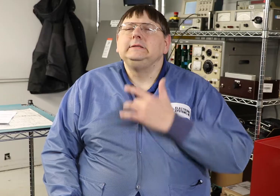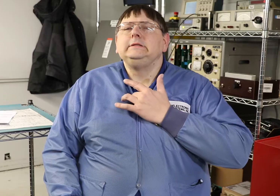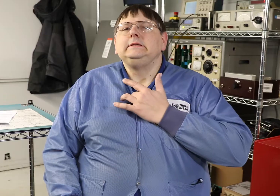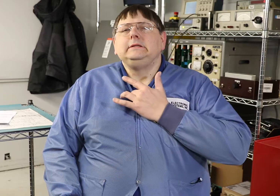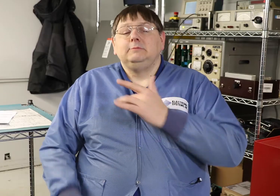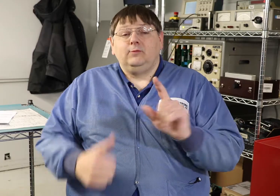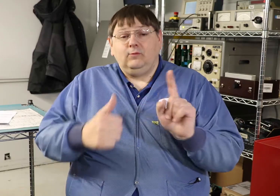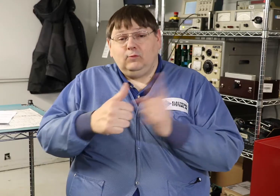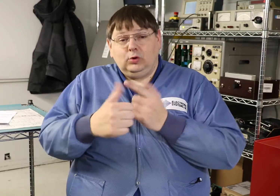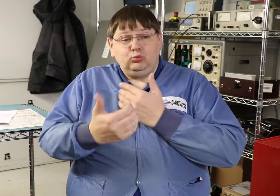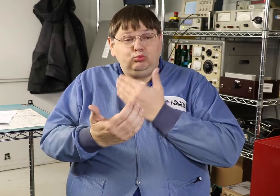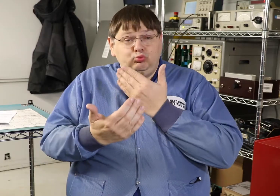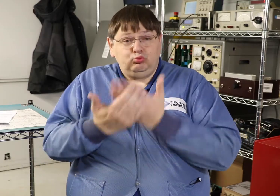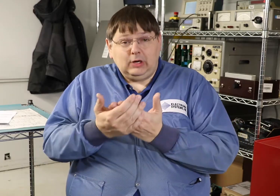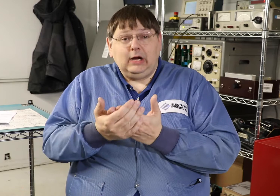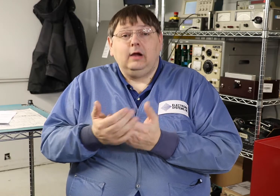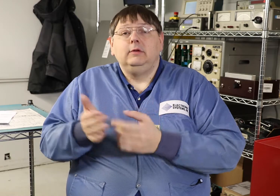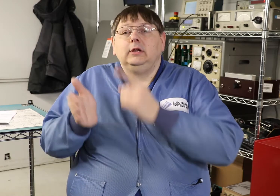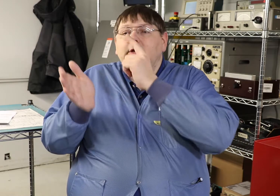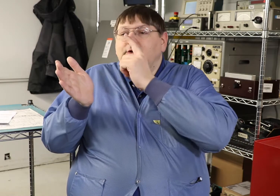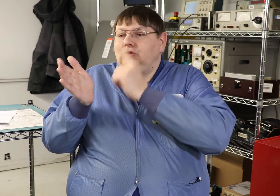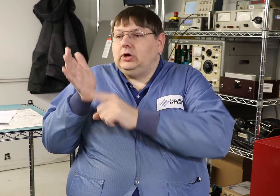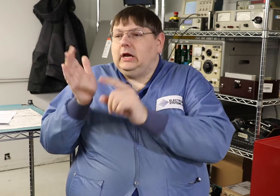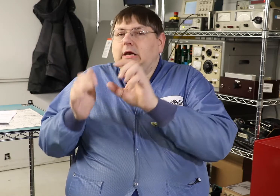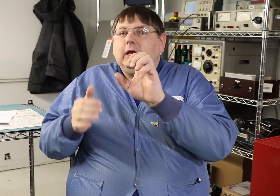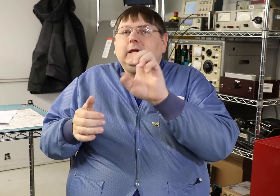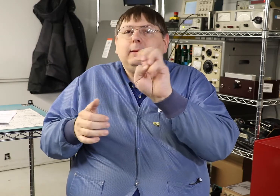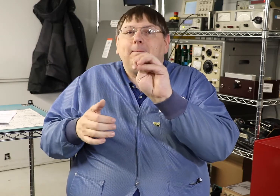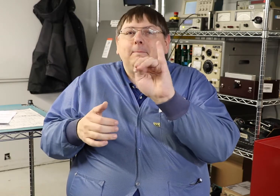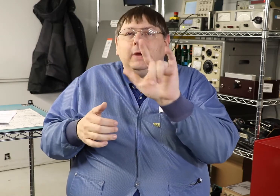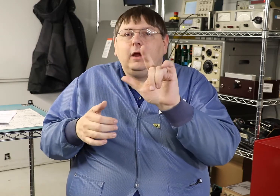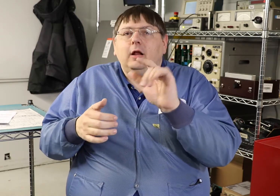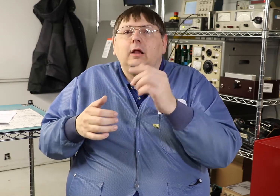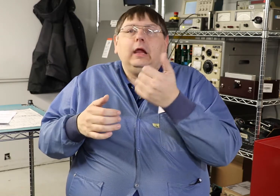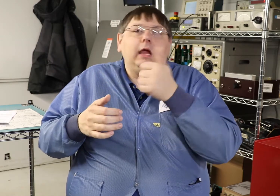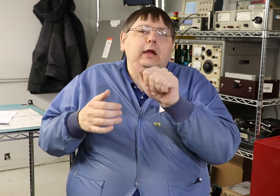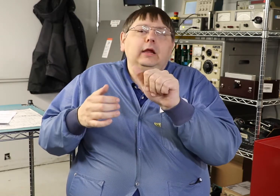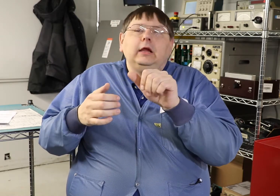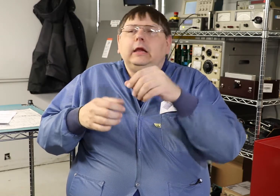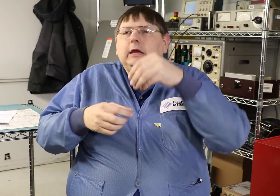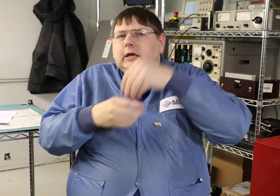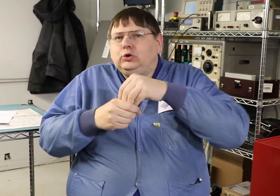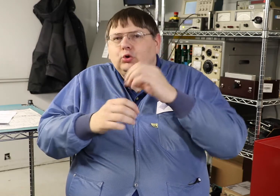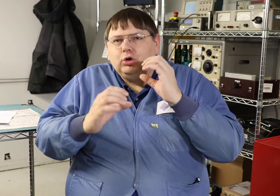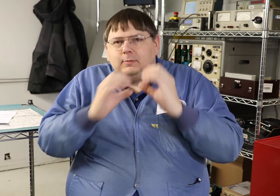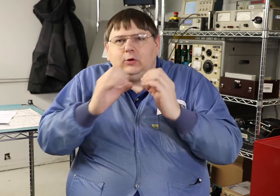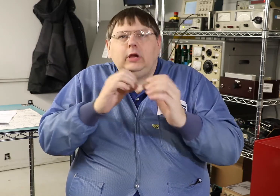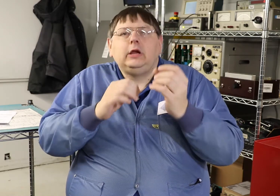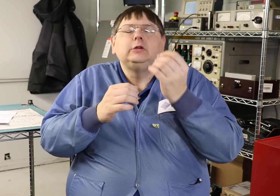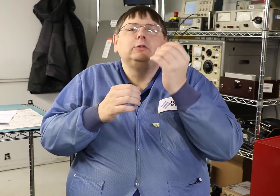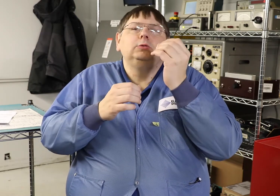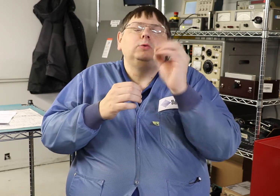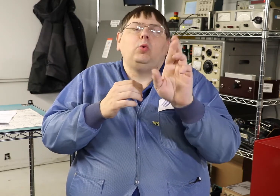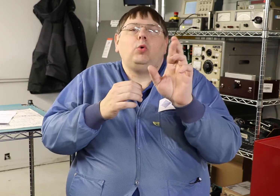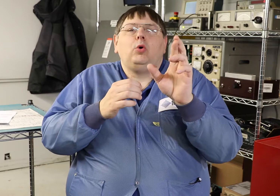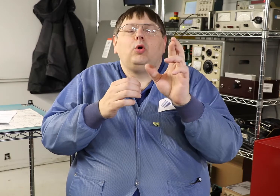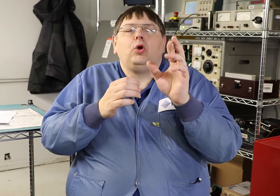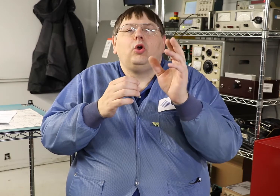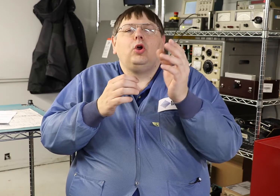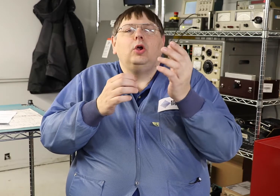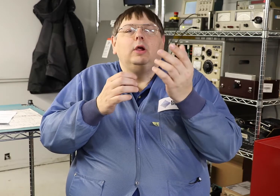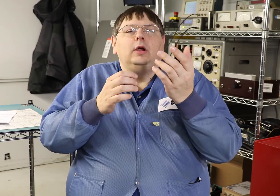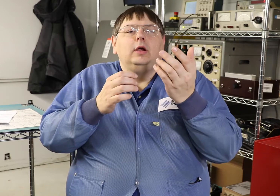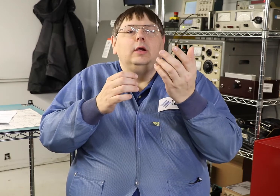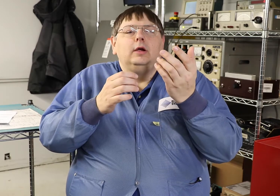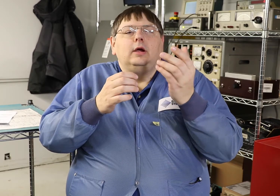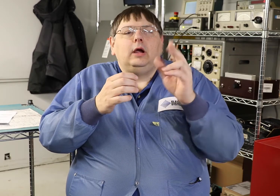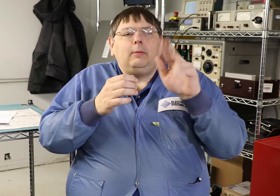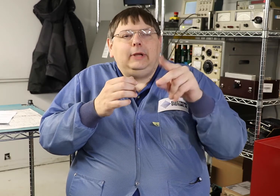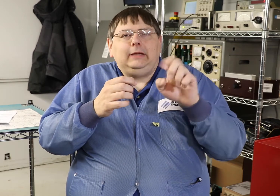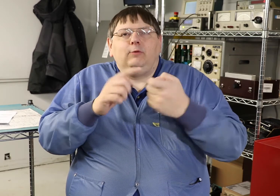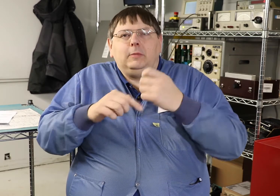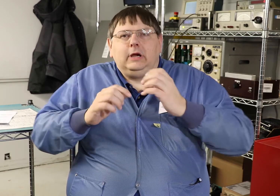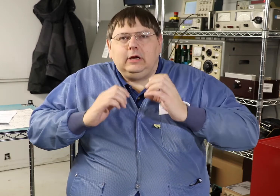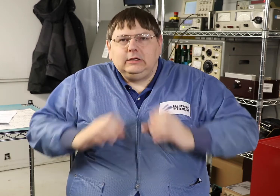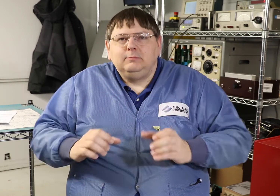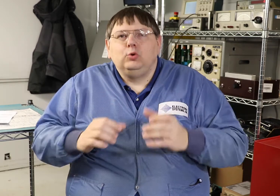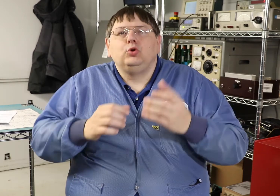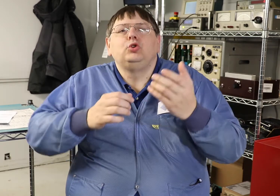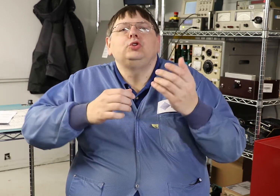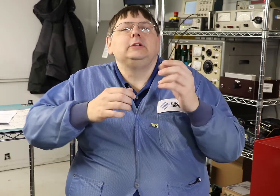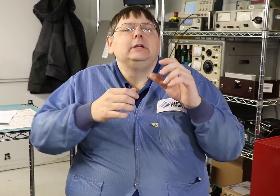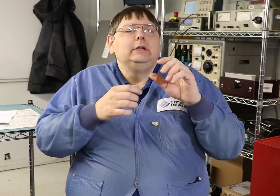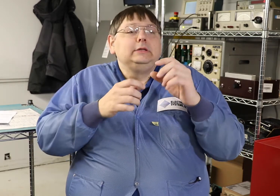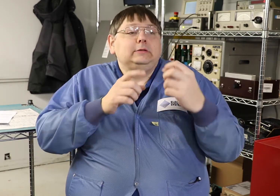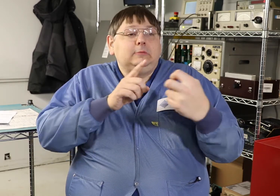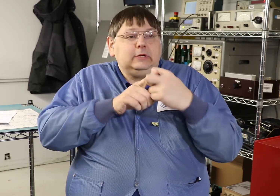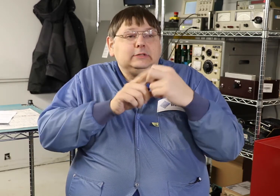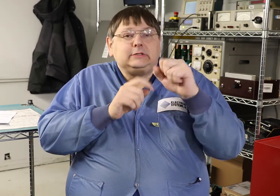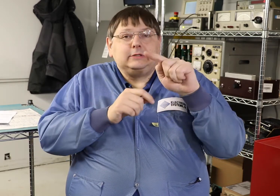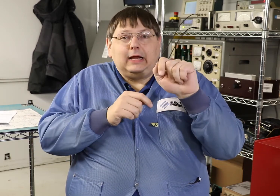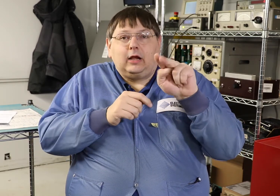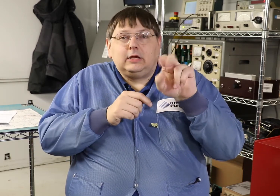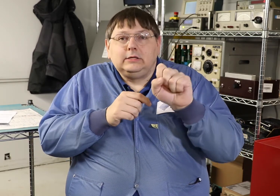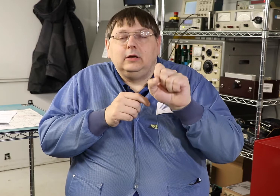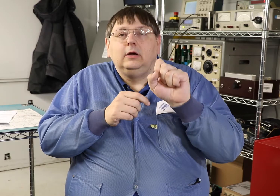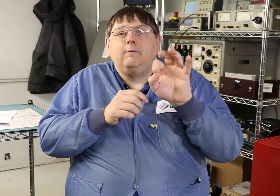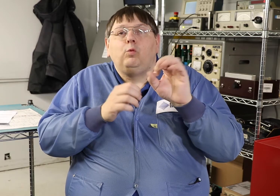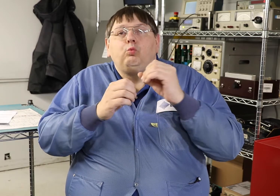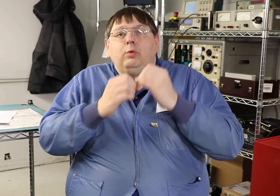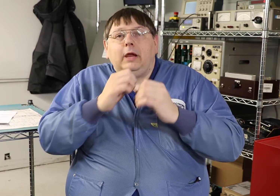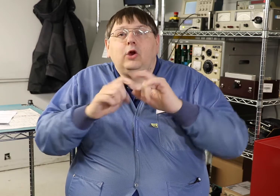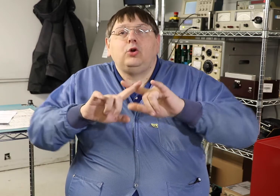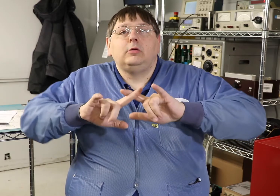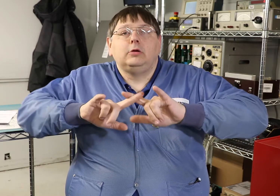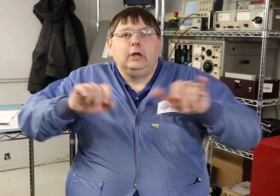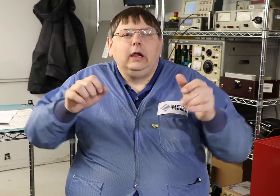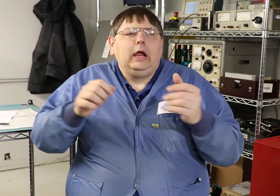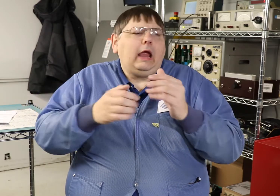The first thing I do when I get to work is to check my email for any internal communications or updates from customers’ status of repairs and such.